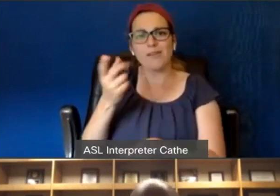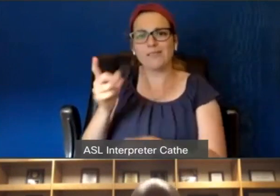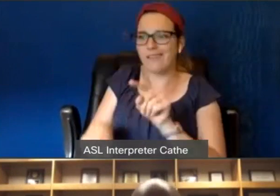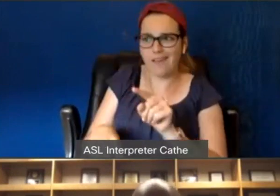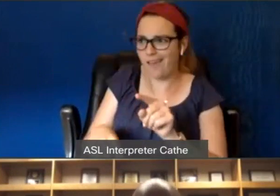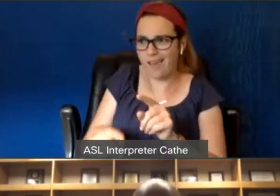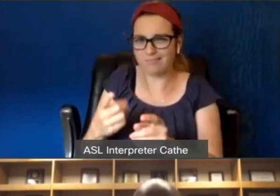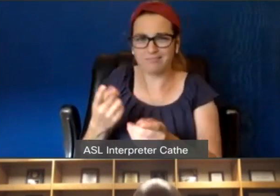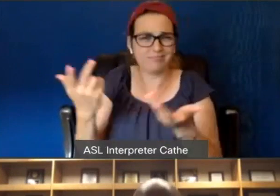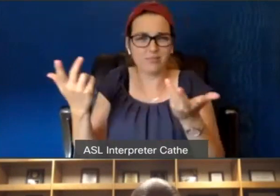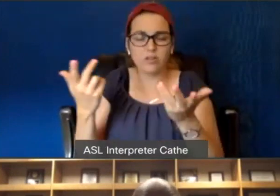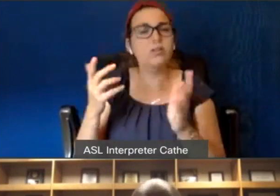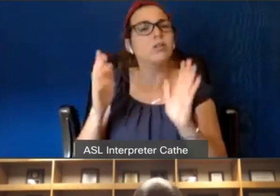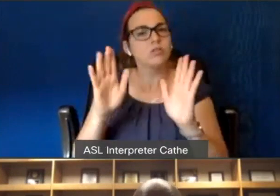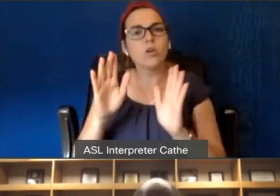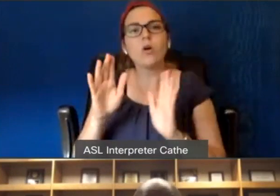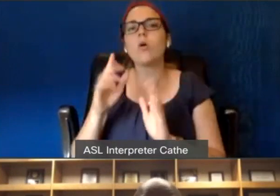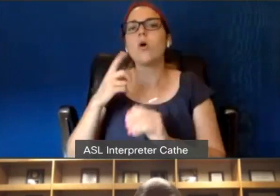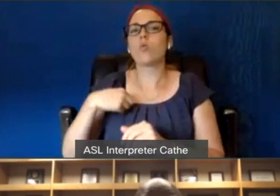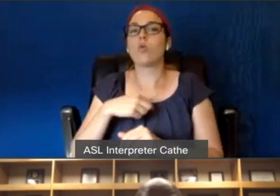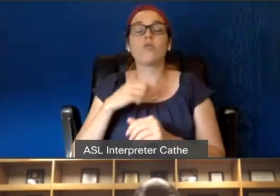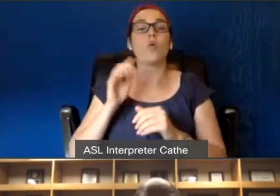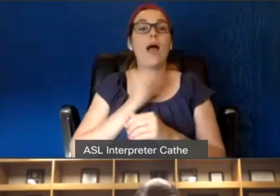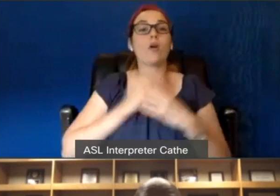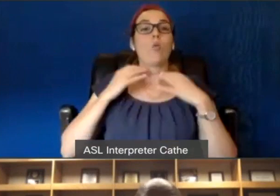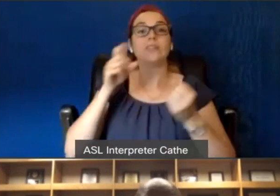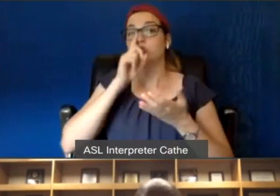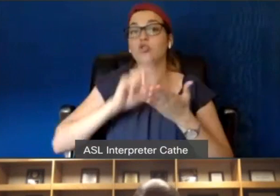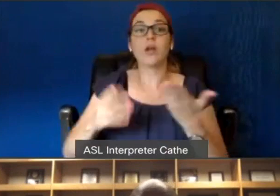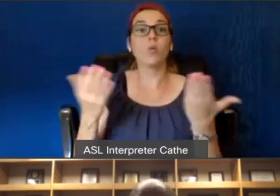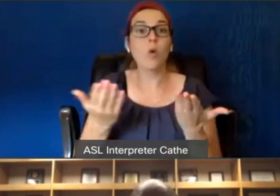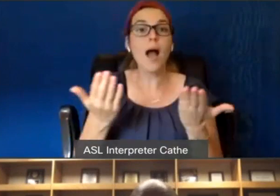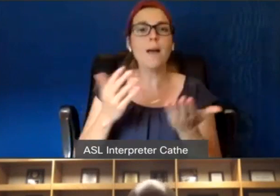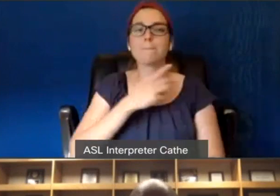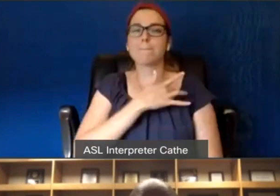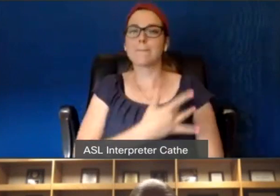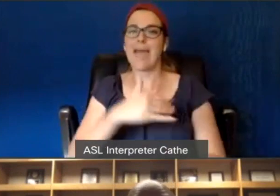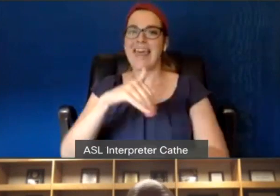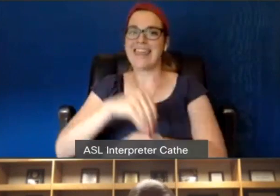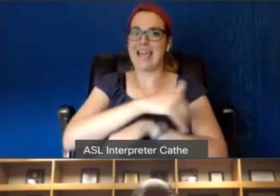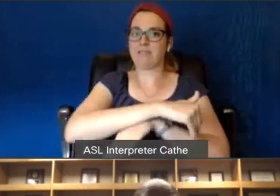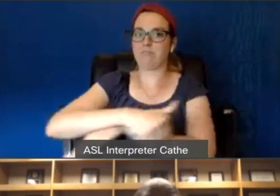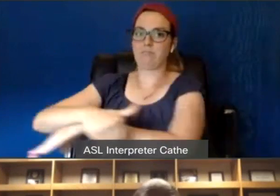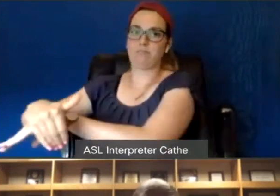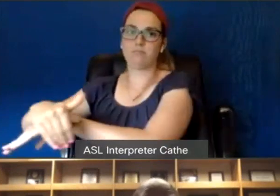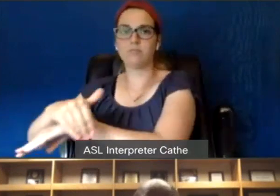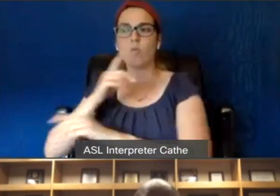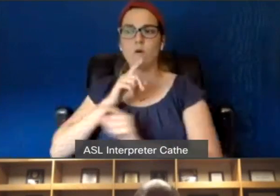them at night when they don't know we're coming and you get a very good thin slice of what they're doing when you're not around.